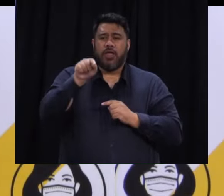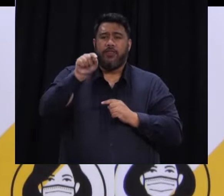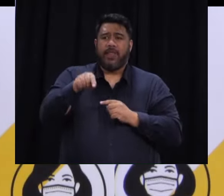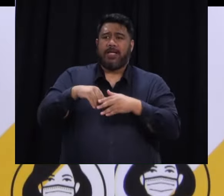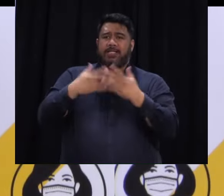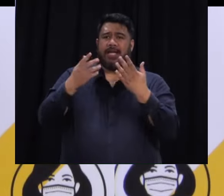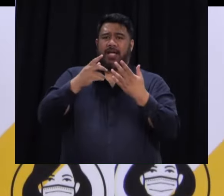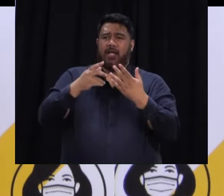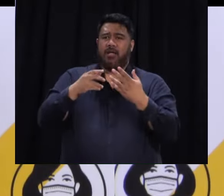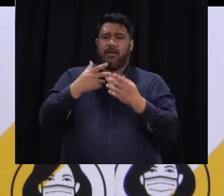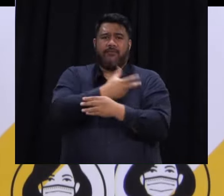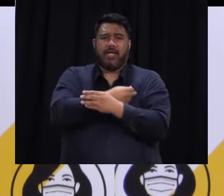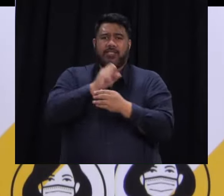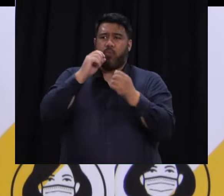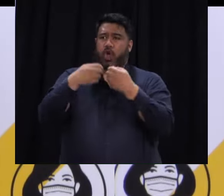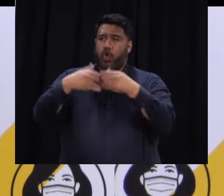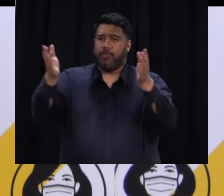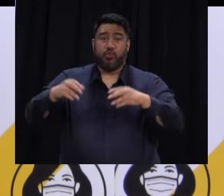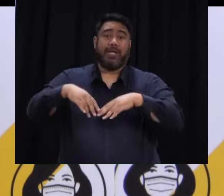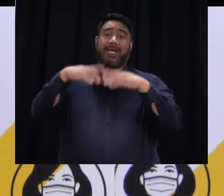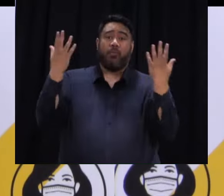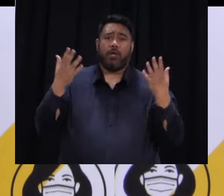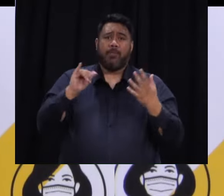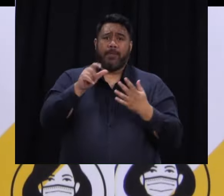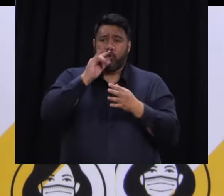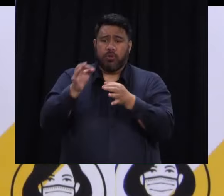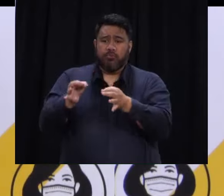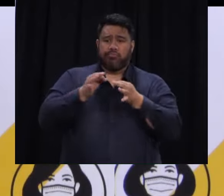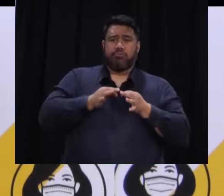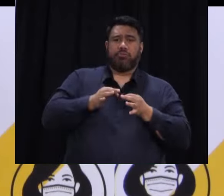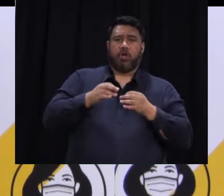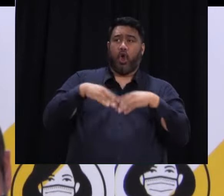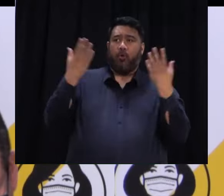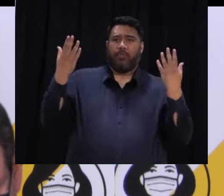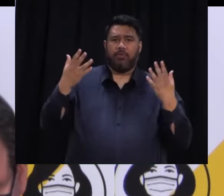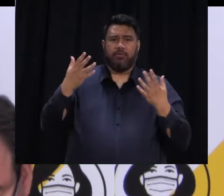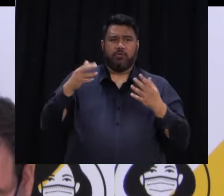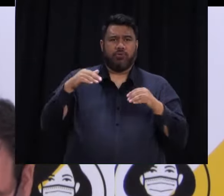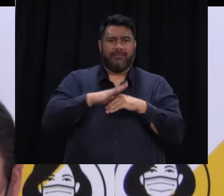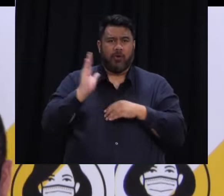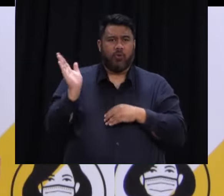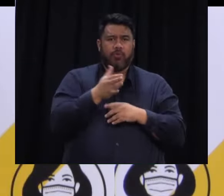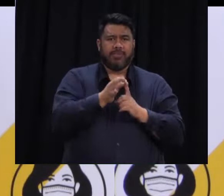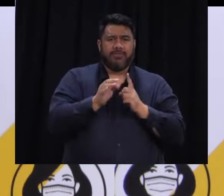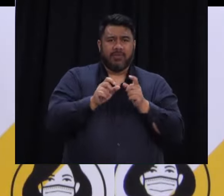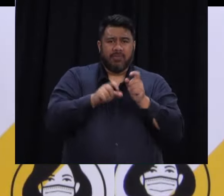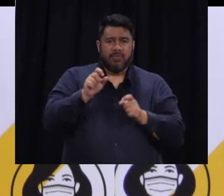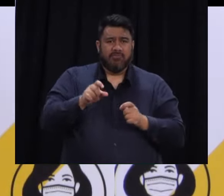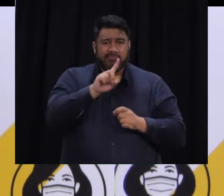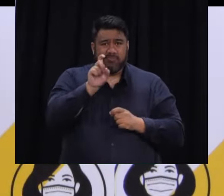on pulling the date forward to try and prioritise young people as it seems they are the ones